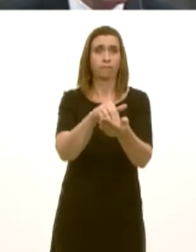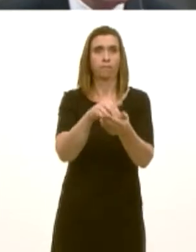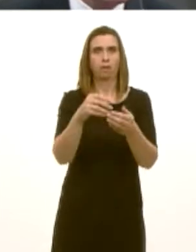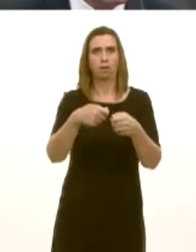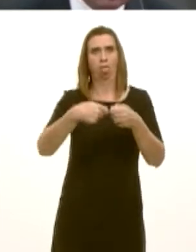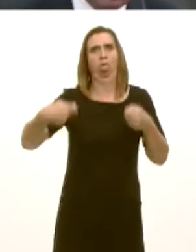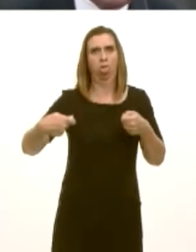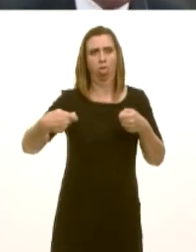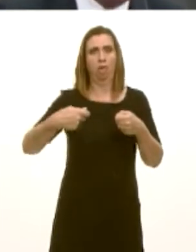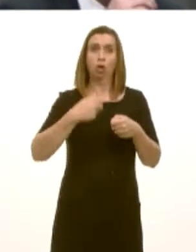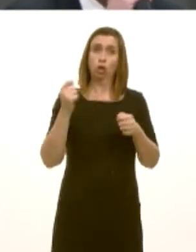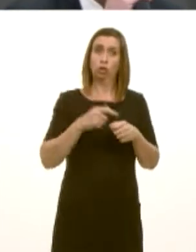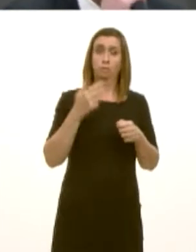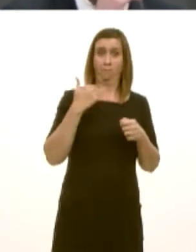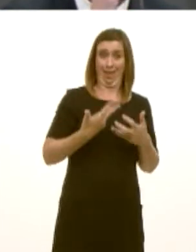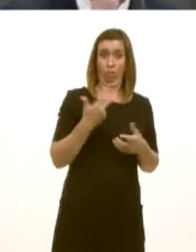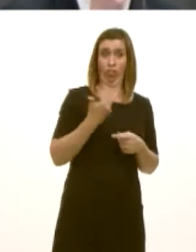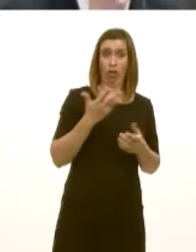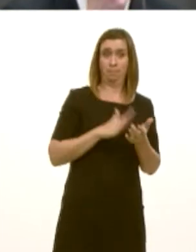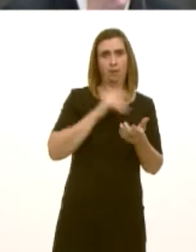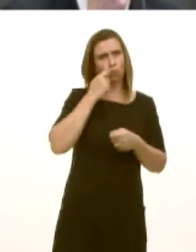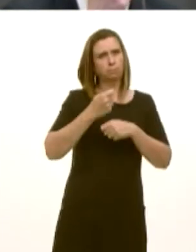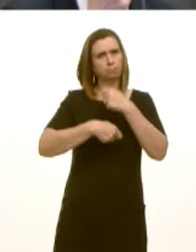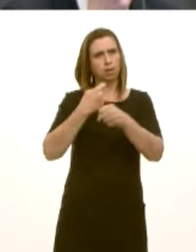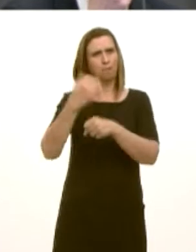Notwithstanding your comments about this not being directly a Welsh Government responsibility,